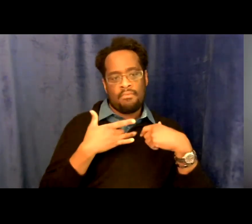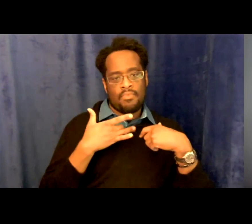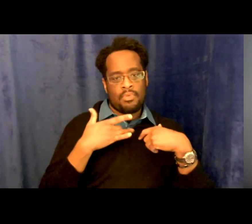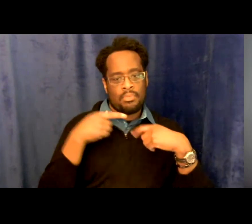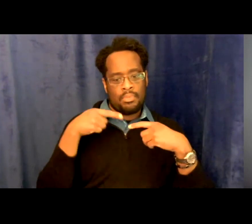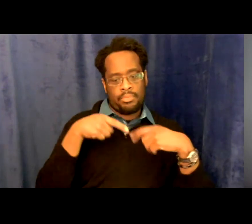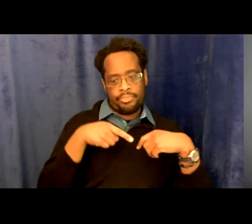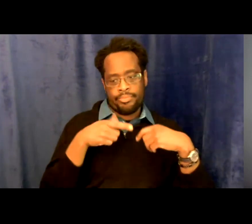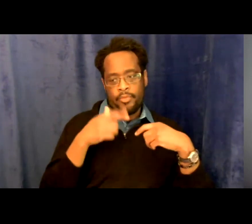huh well